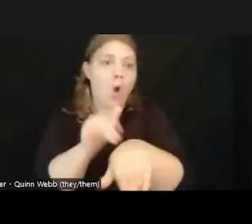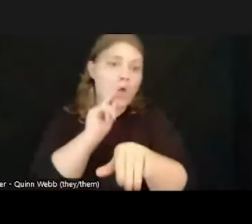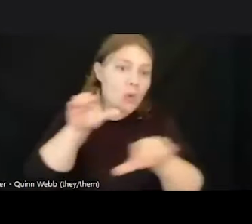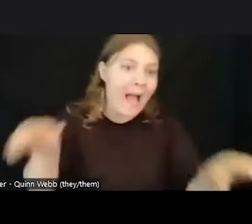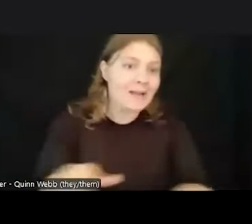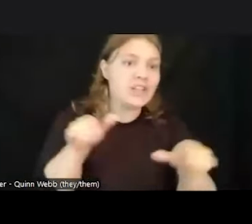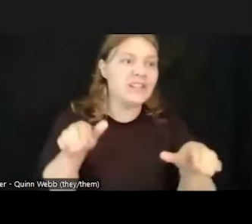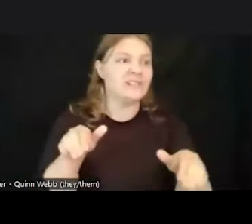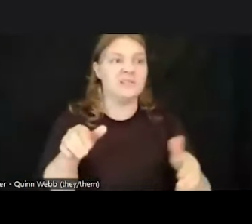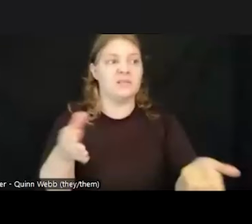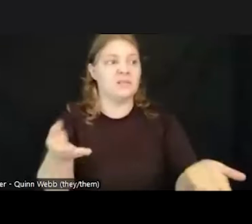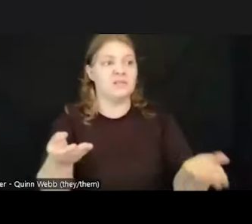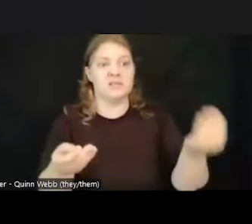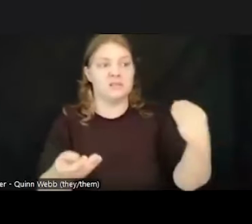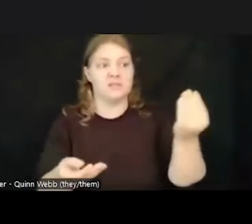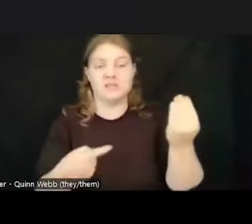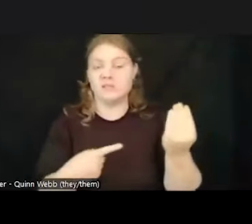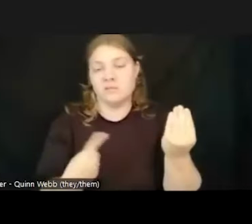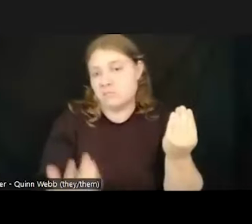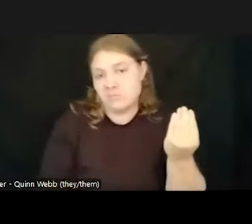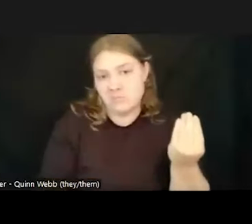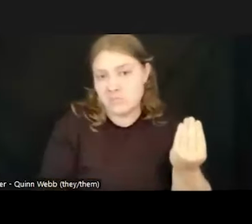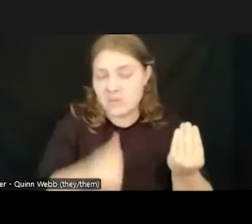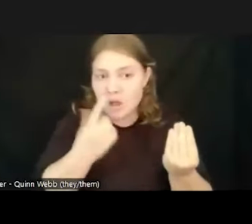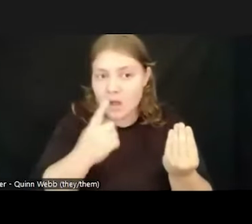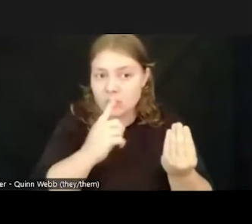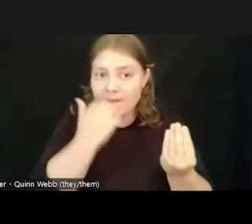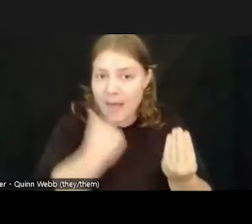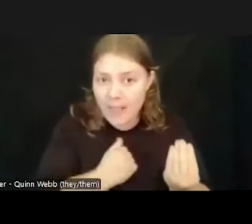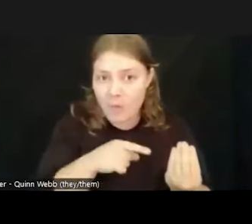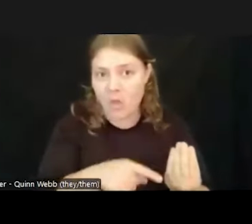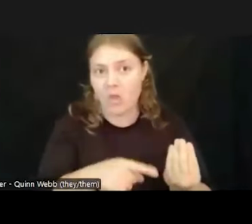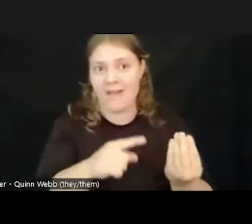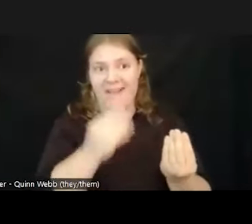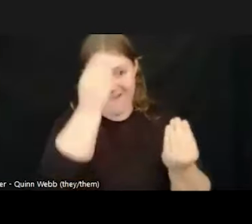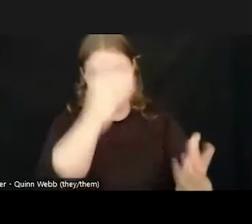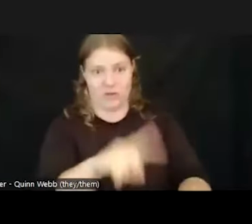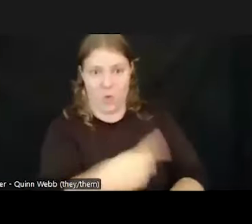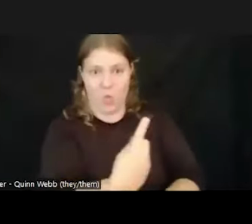is not really as uh as valuable so we do have calls to action and I'll review these towards